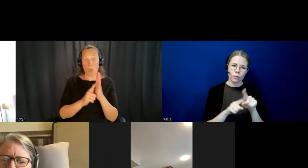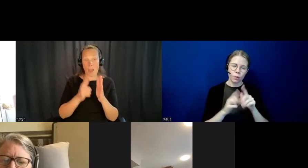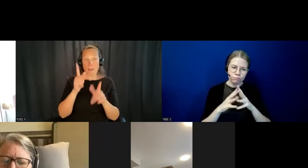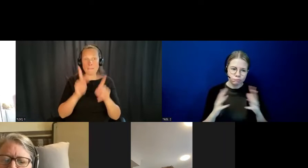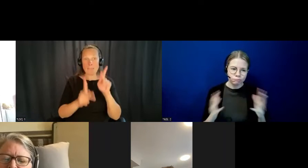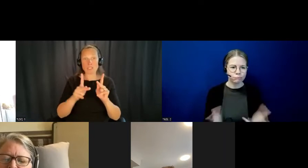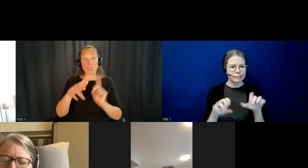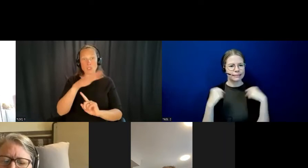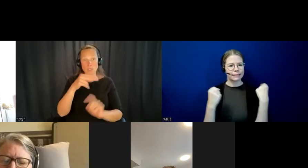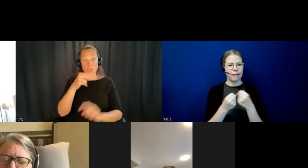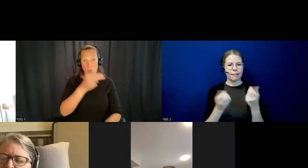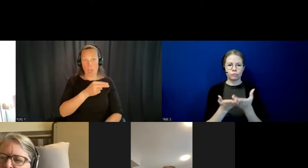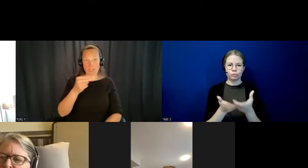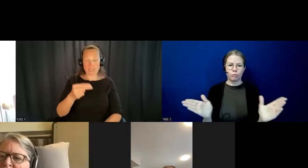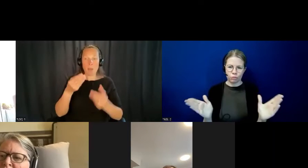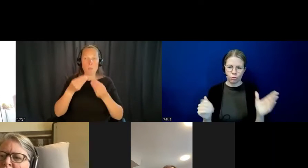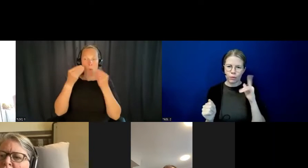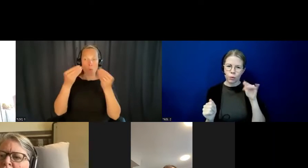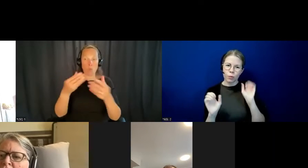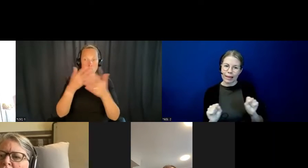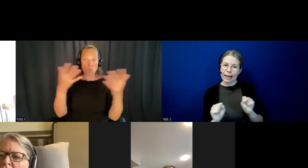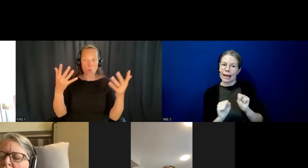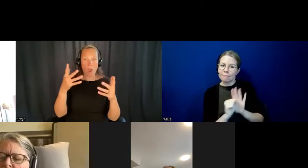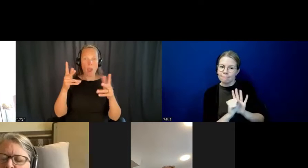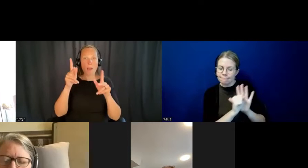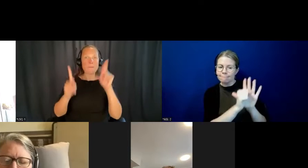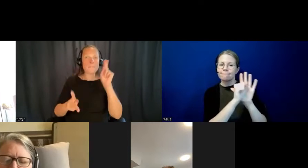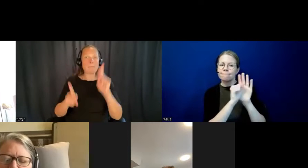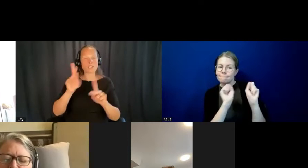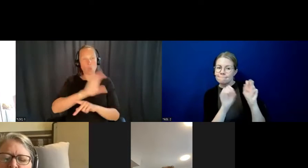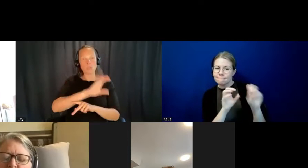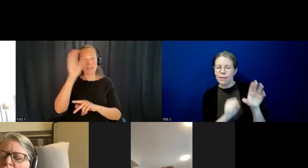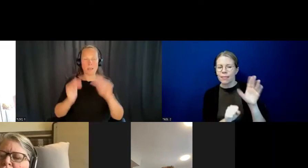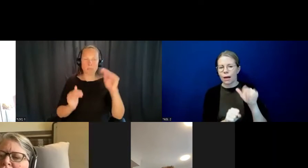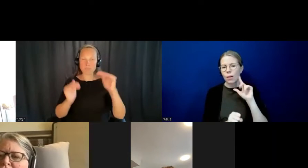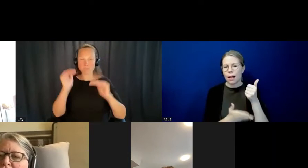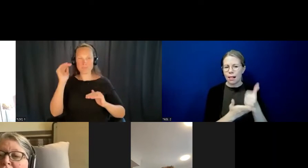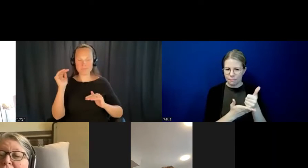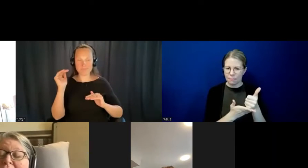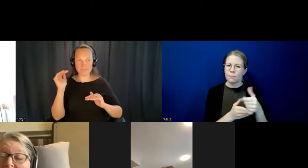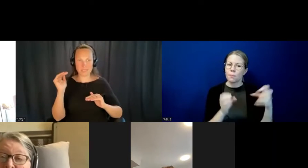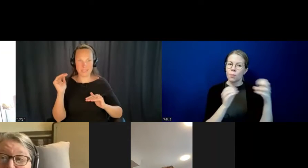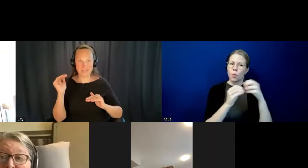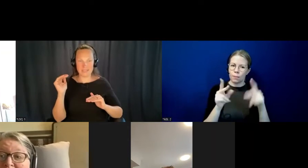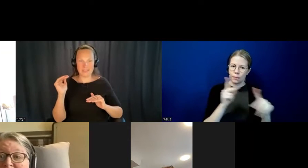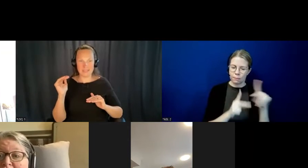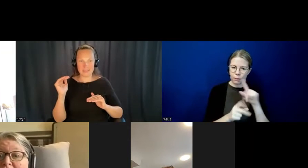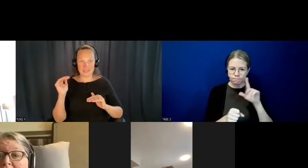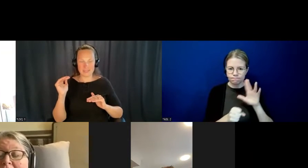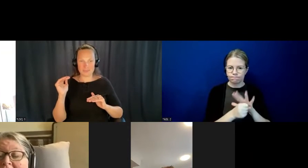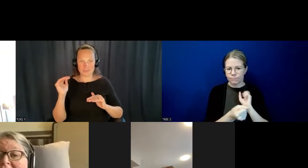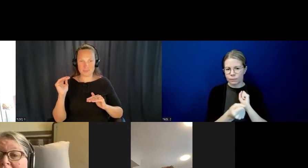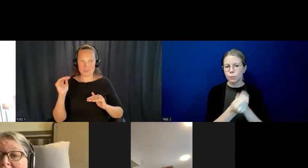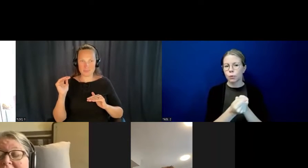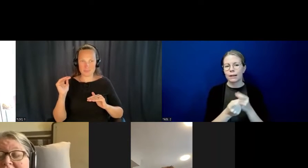SO YOU GET LARGER BUY-IN. THAT MOVES IT QUICKER. >> Michelle Hewitt: THANK YOU. SO THAT BUY-IN